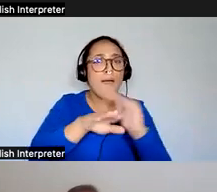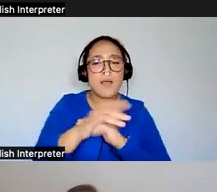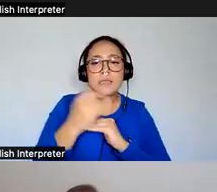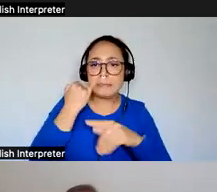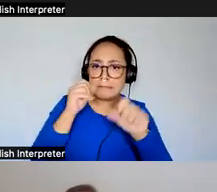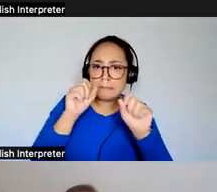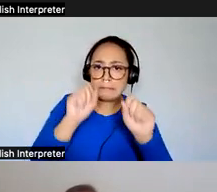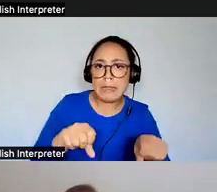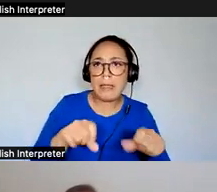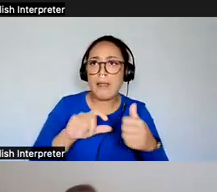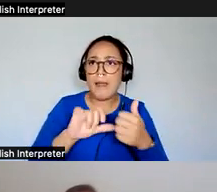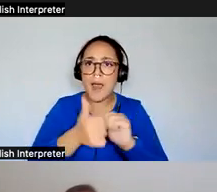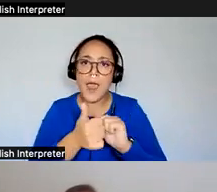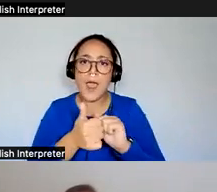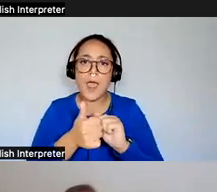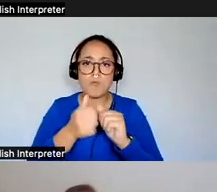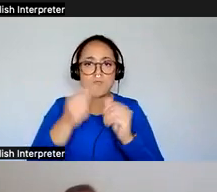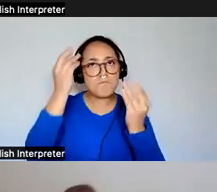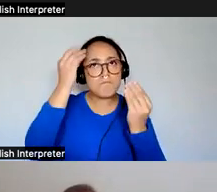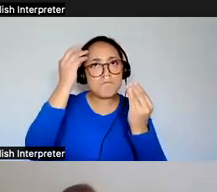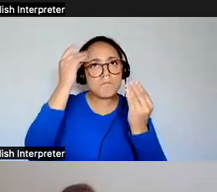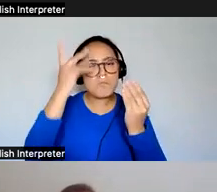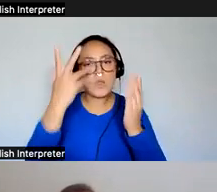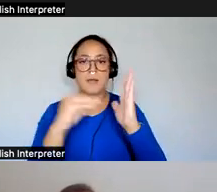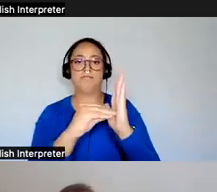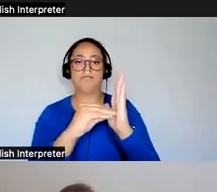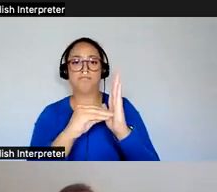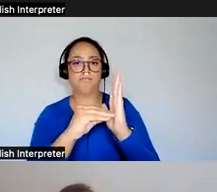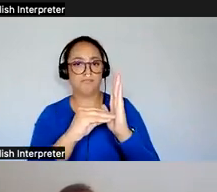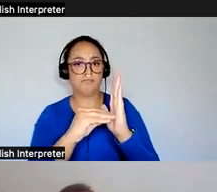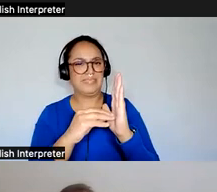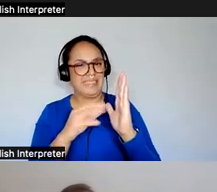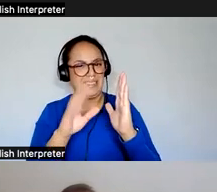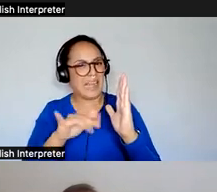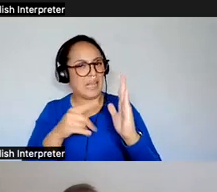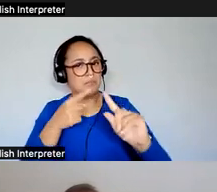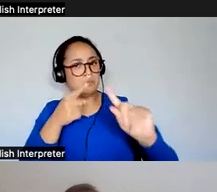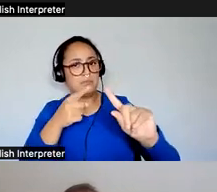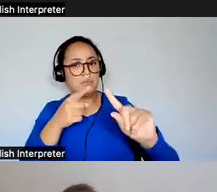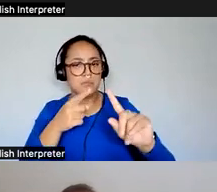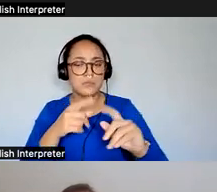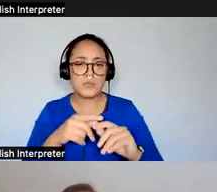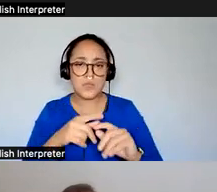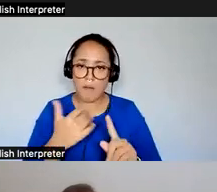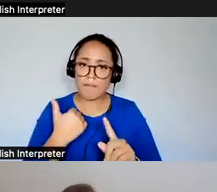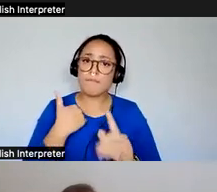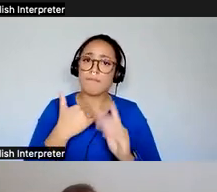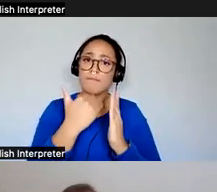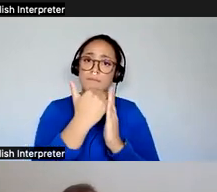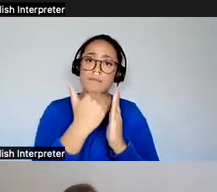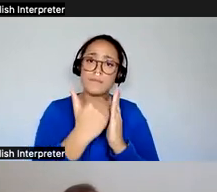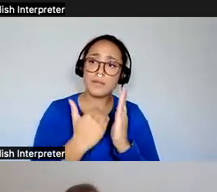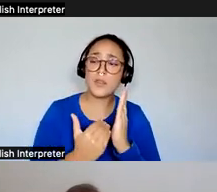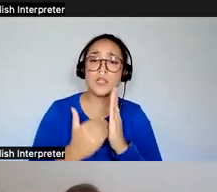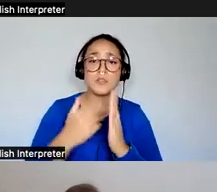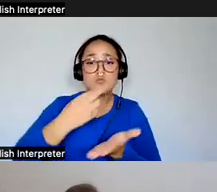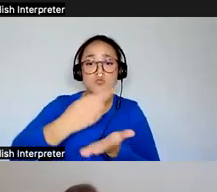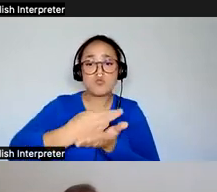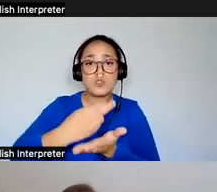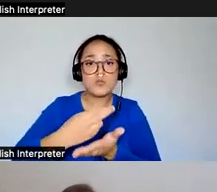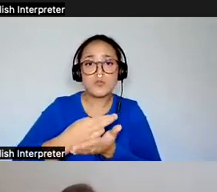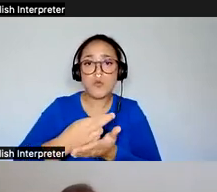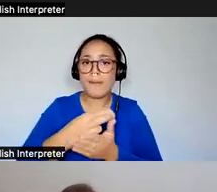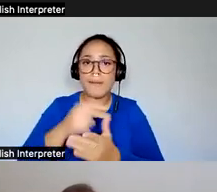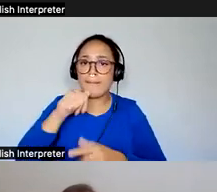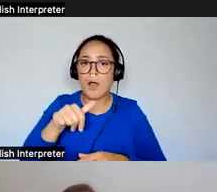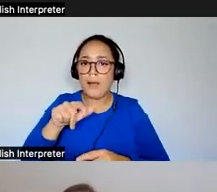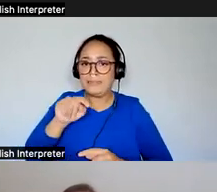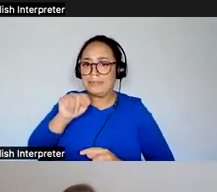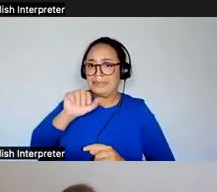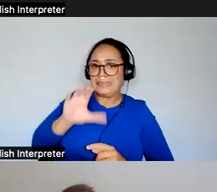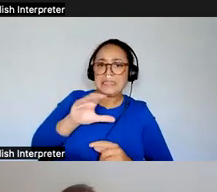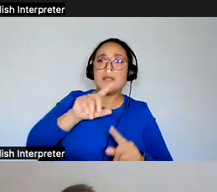And we do have a list of external resources available to you on our website to really